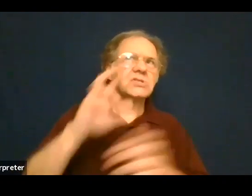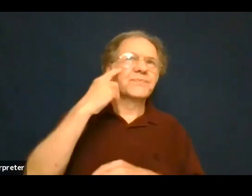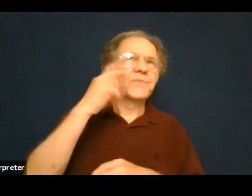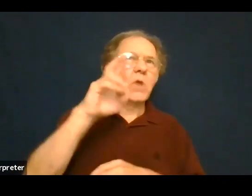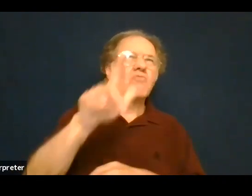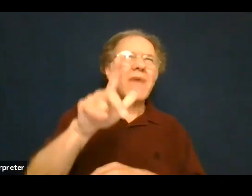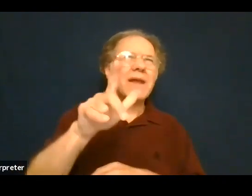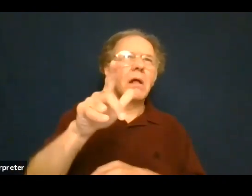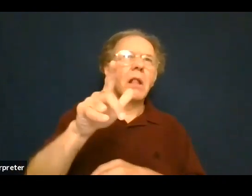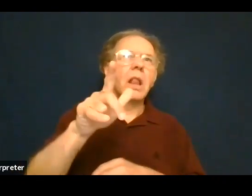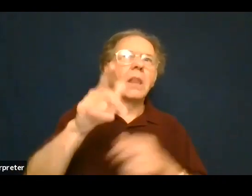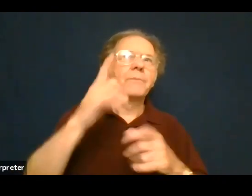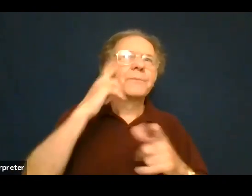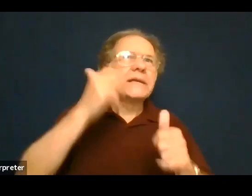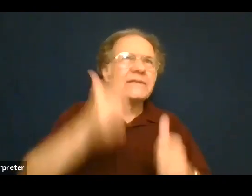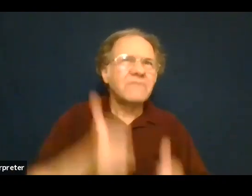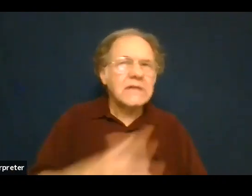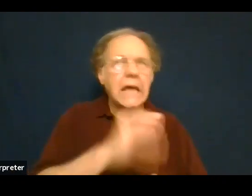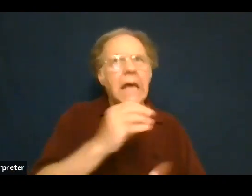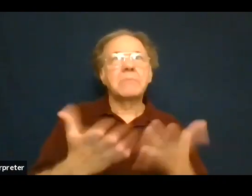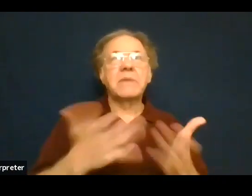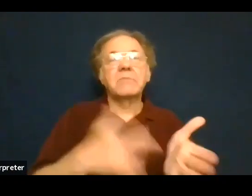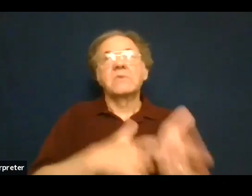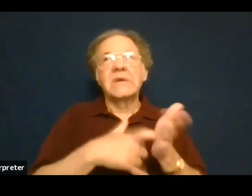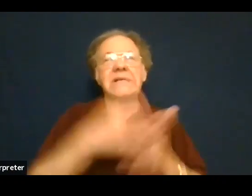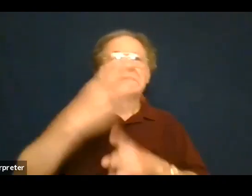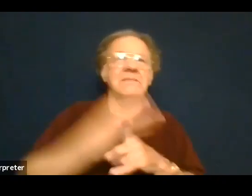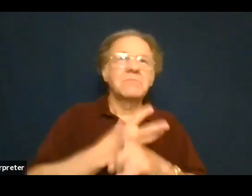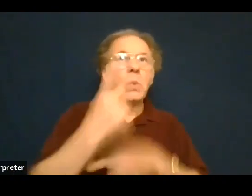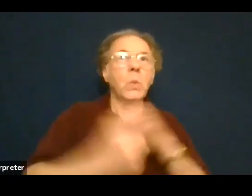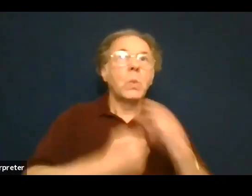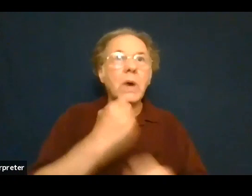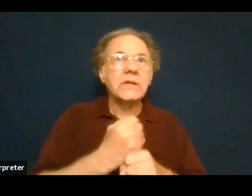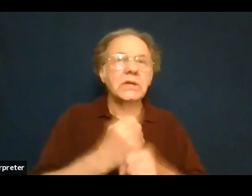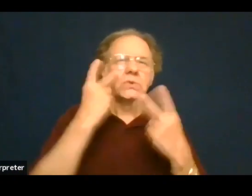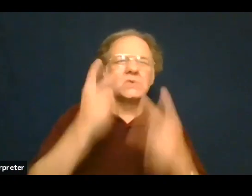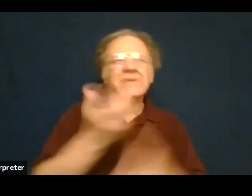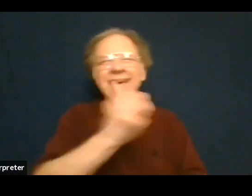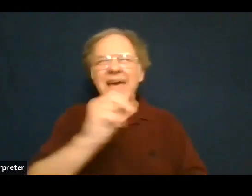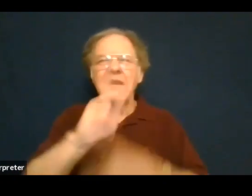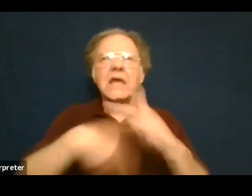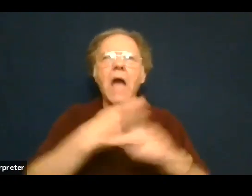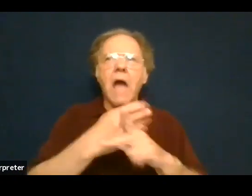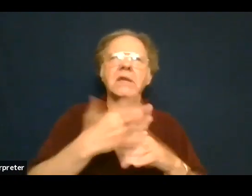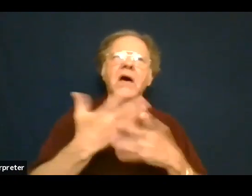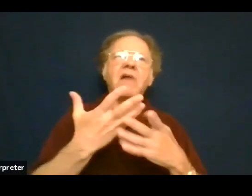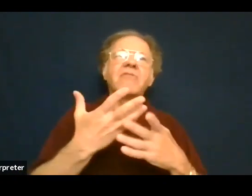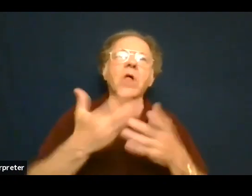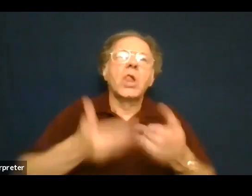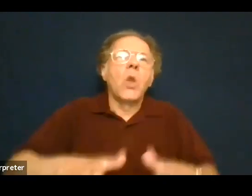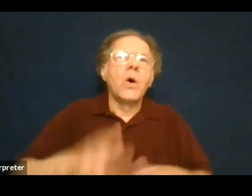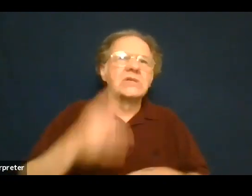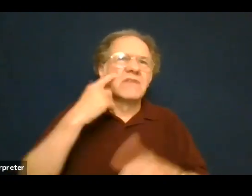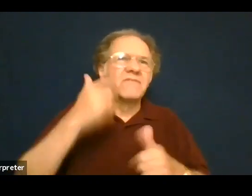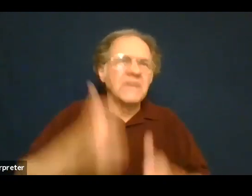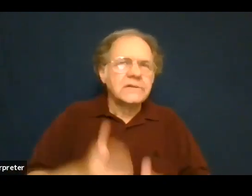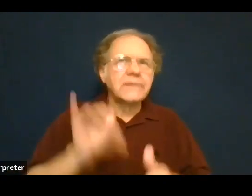and it may take six months or a year to see any kind of a deficit. And so that makes testing and restorative therapy very